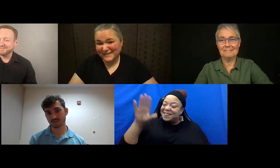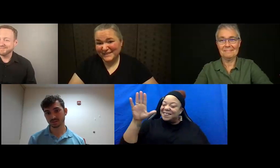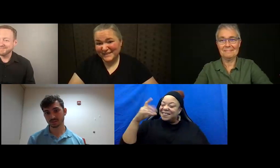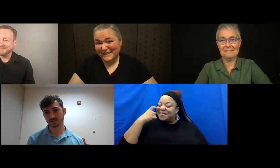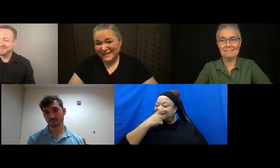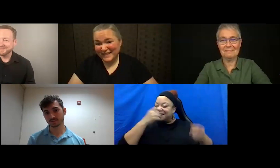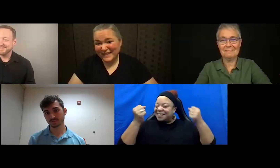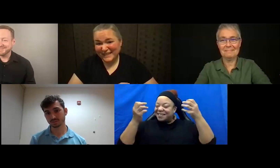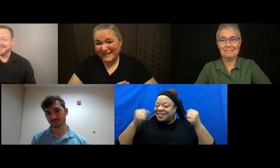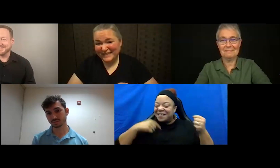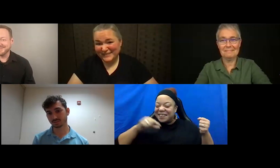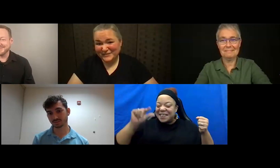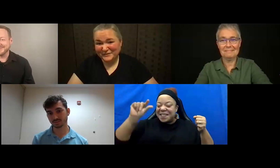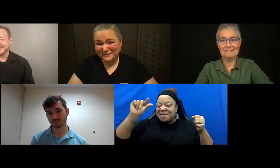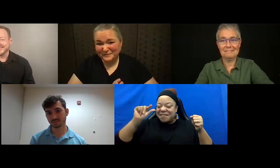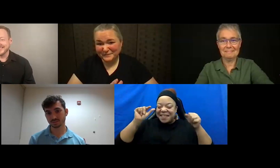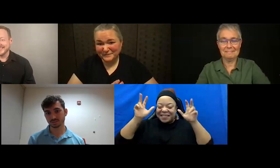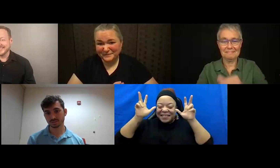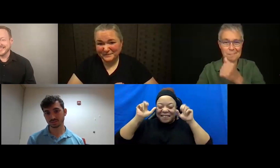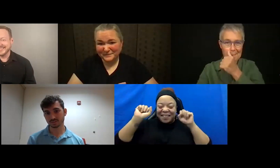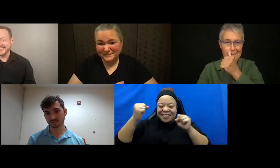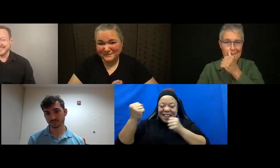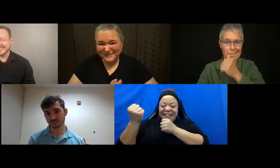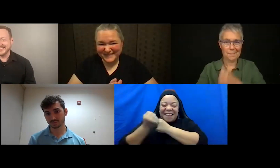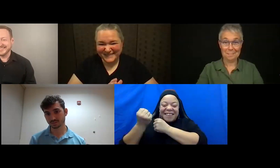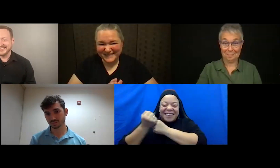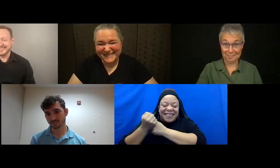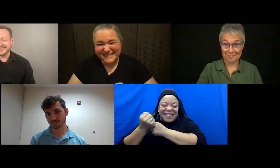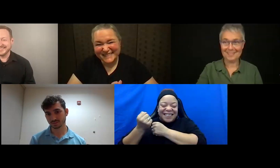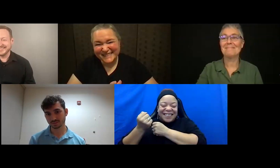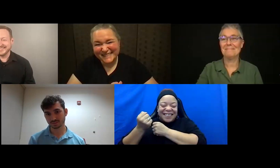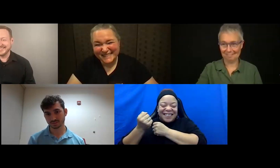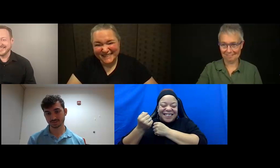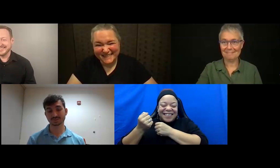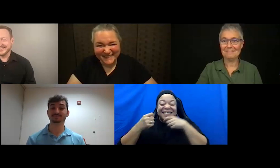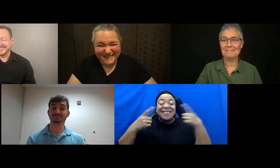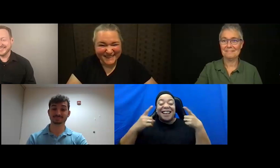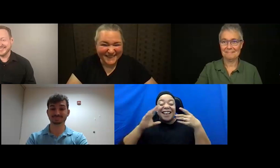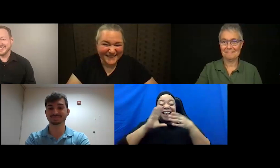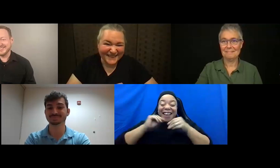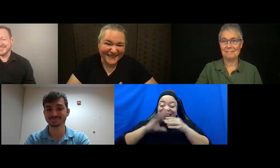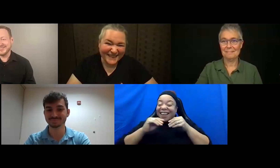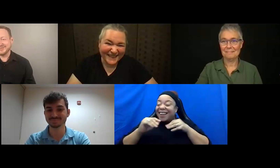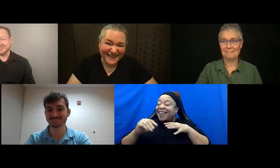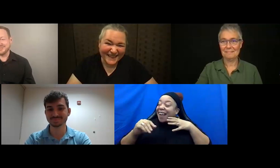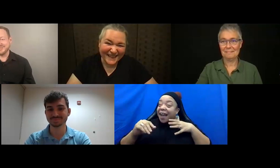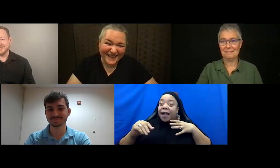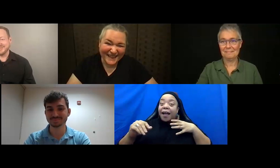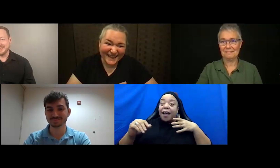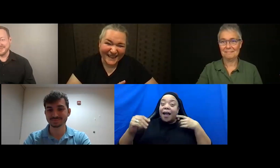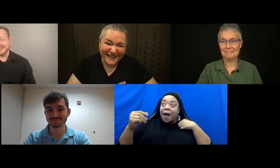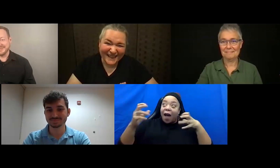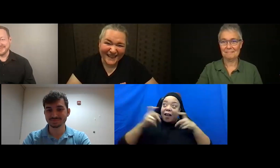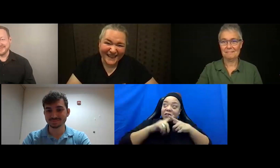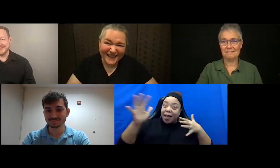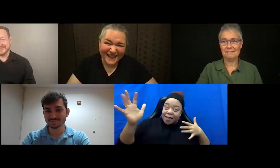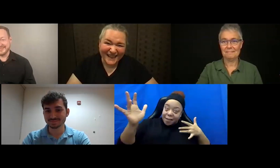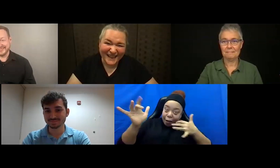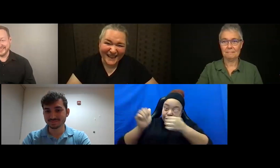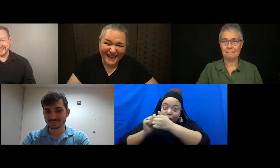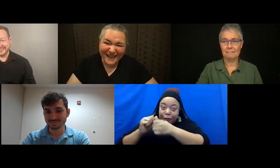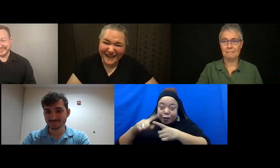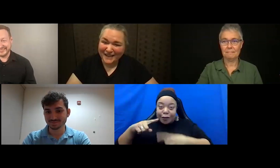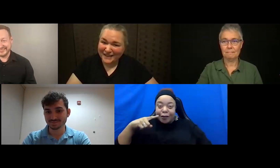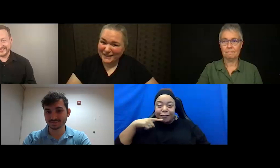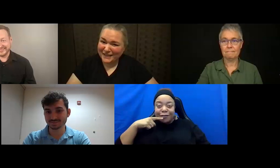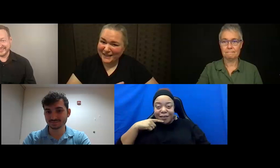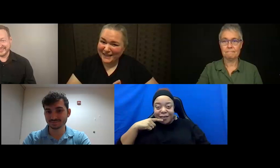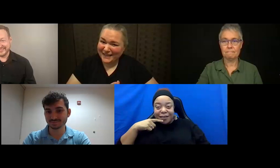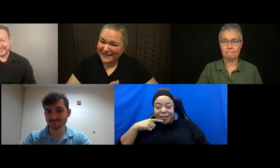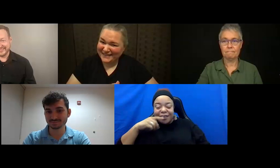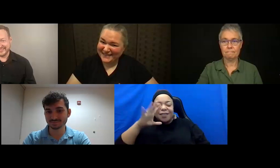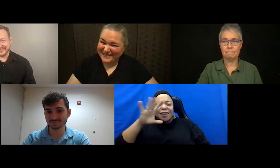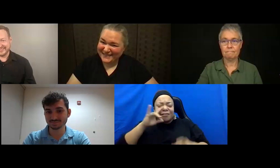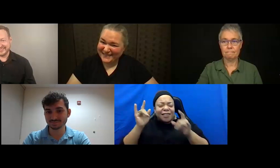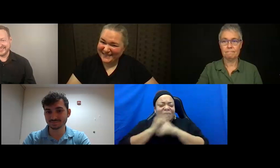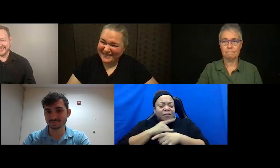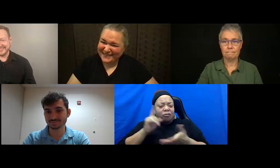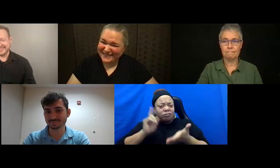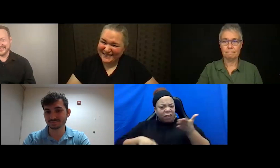Erin: Let me play Devil's Advocate.